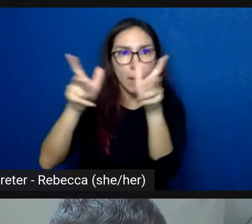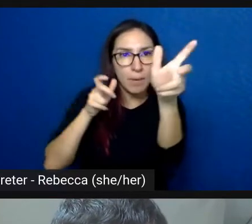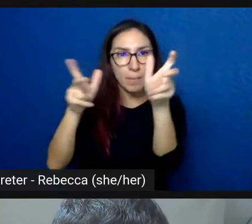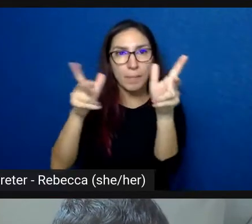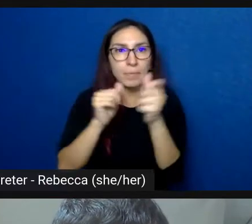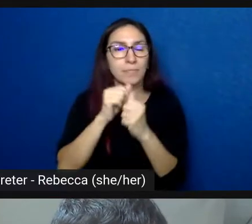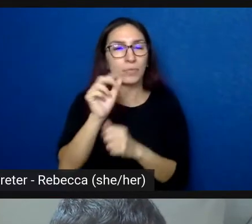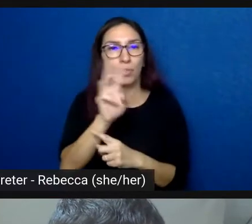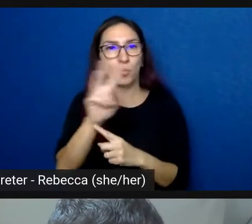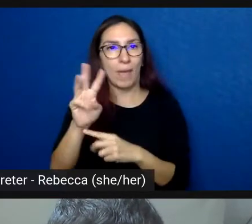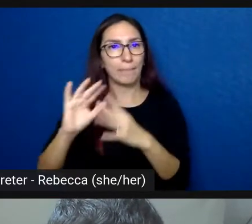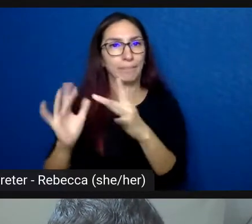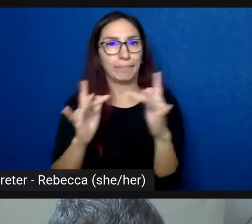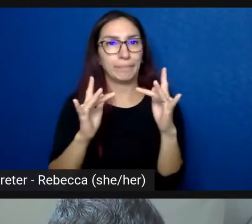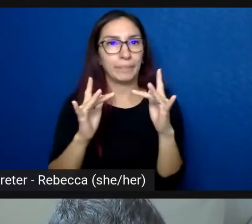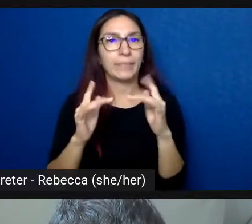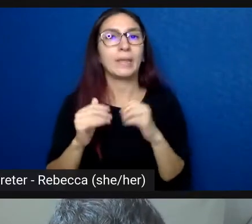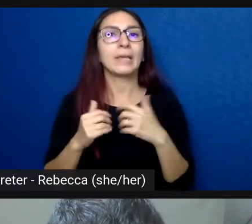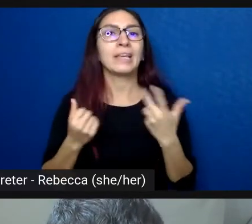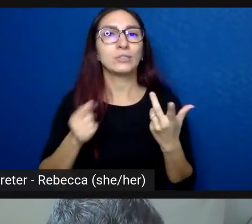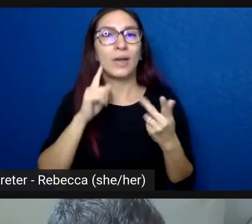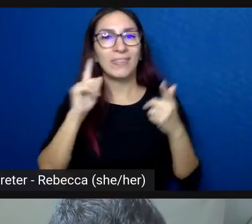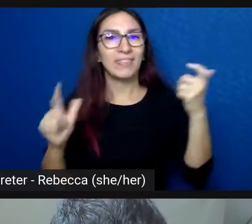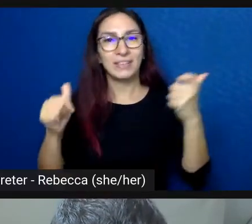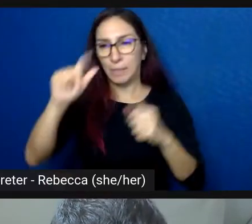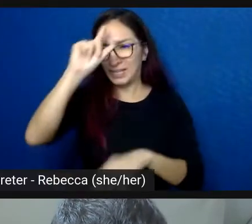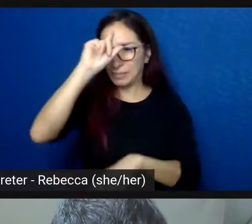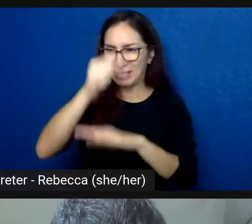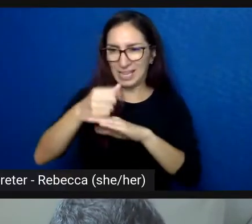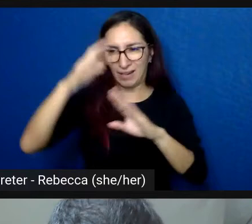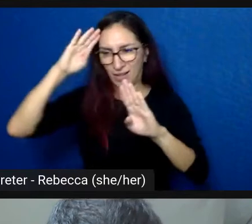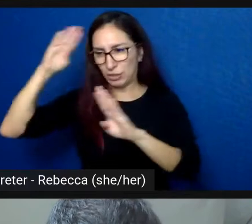I think that the biggest mentality shift that needs to happen is